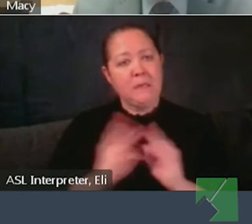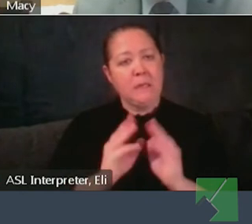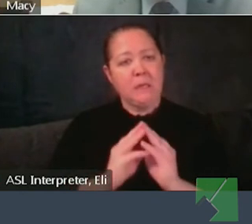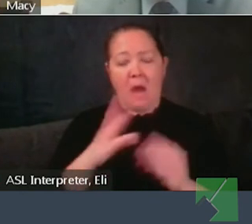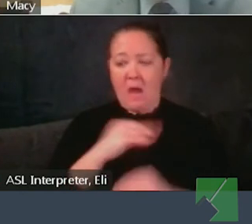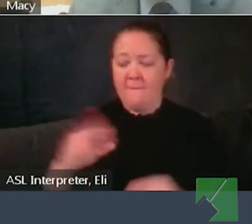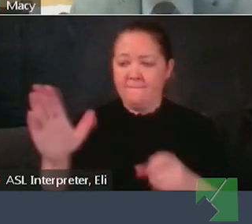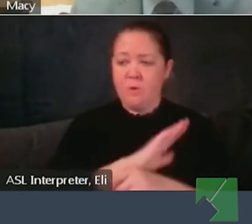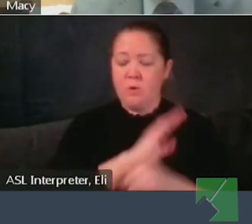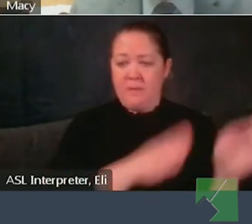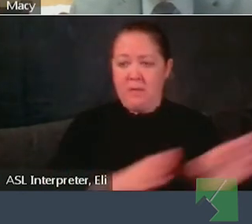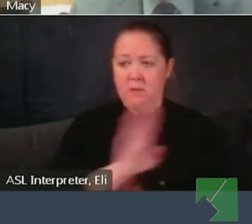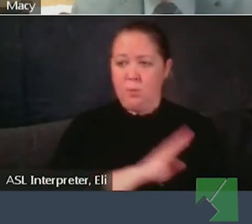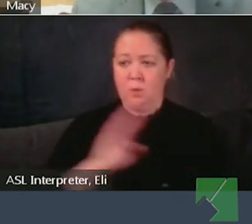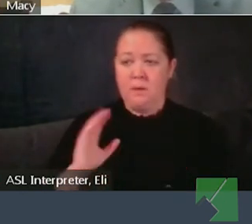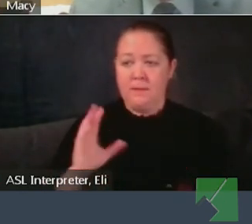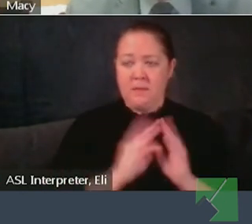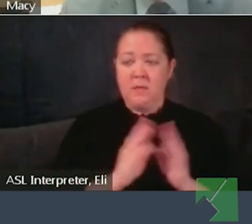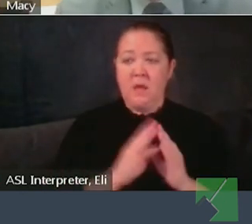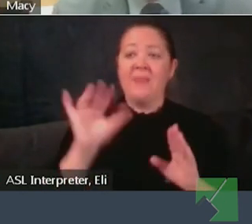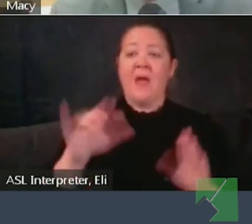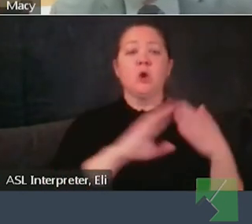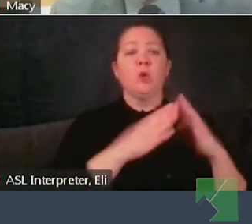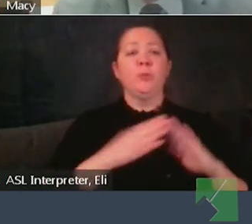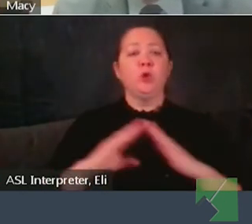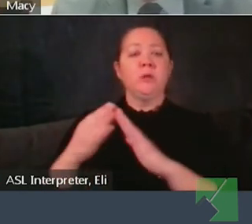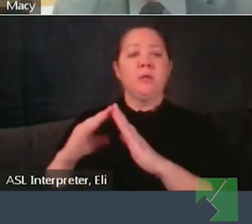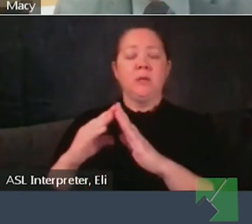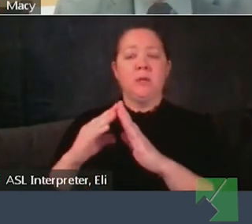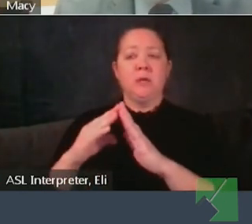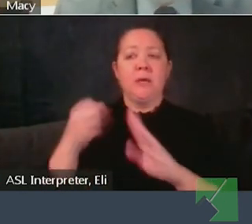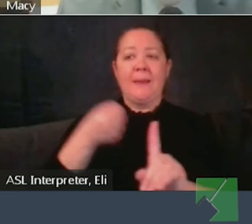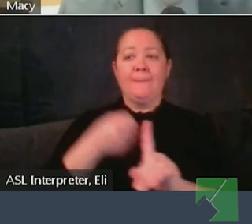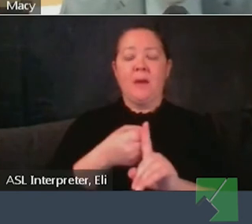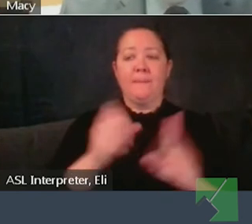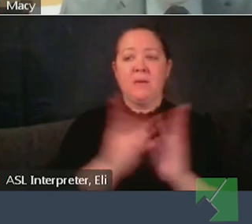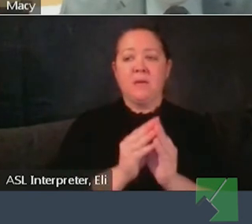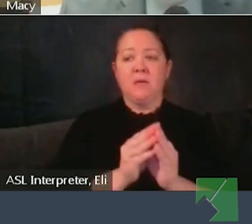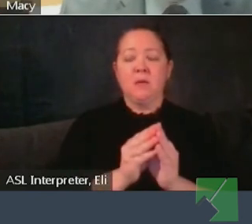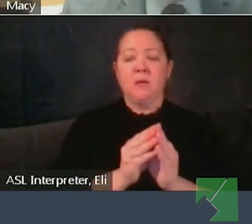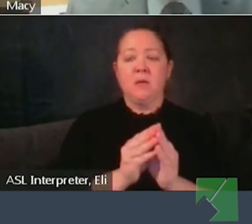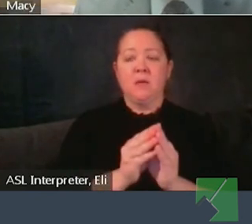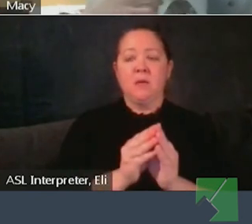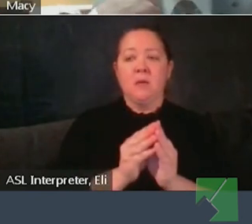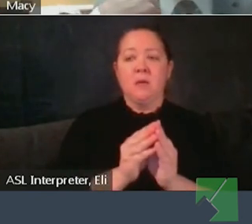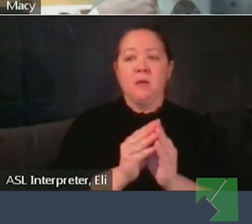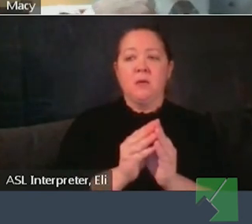the community impact meeting was scheduled December one, 2010. My clients had asked for some time to evaluate,